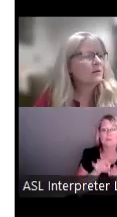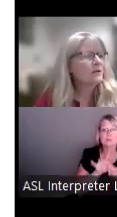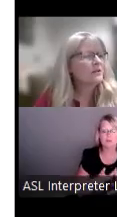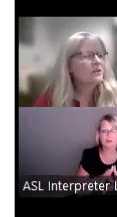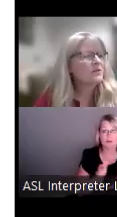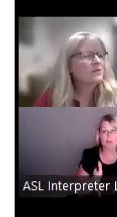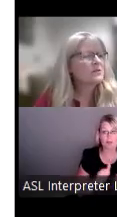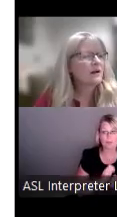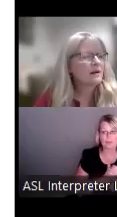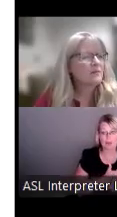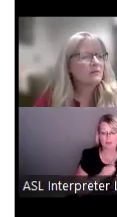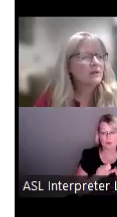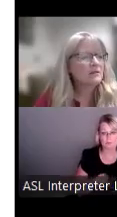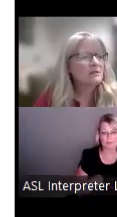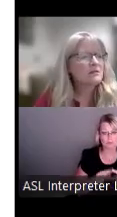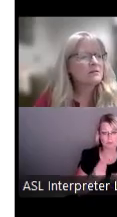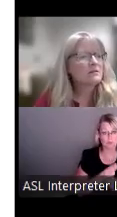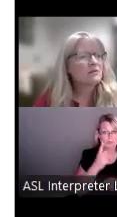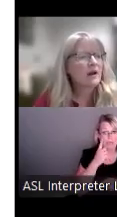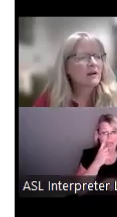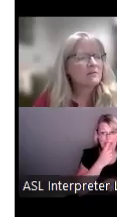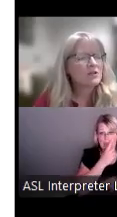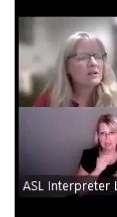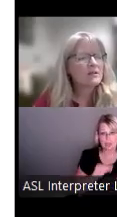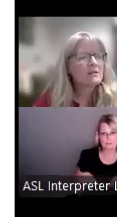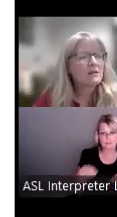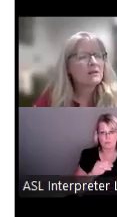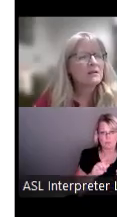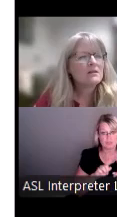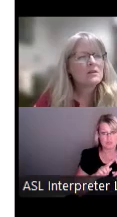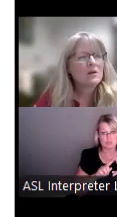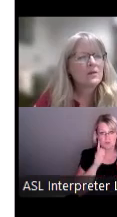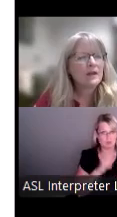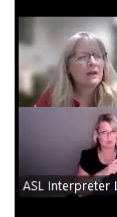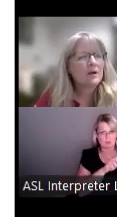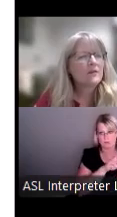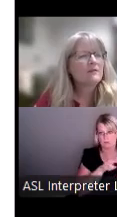ability to use eye movements to track objects, so thinking about